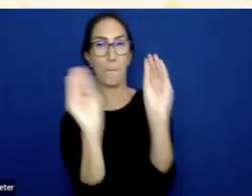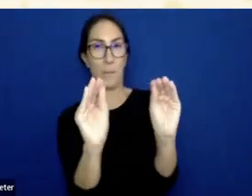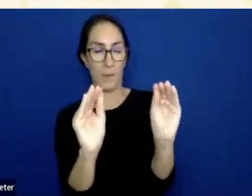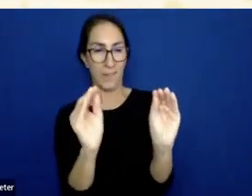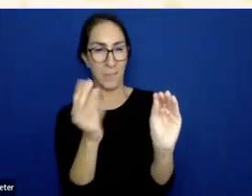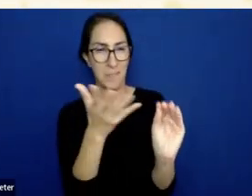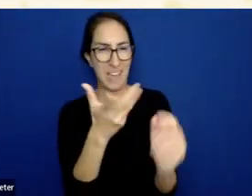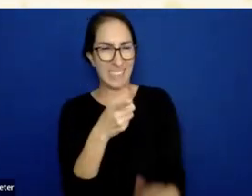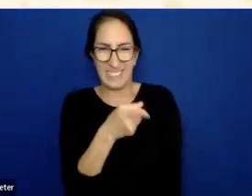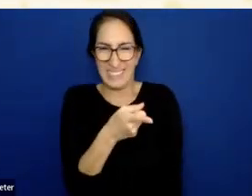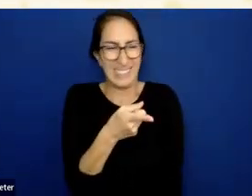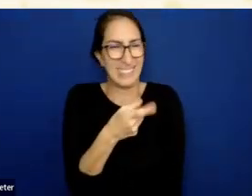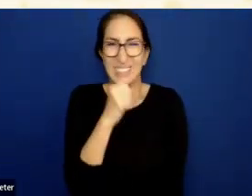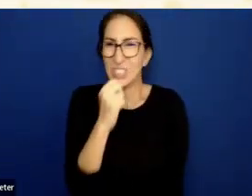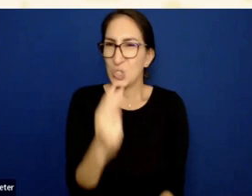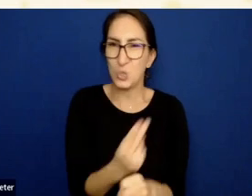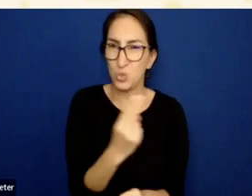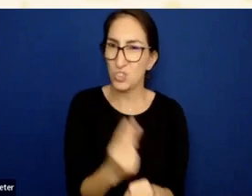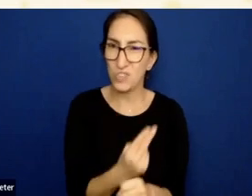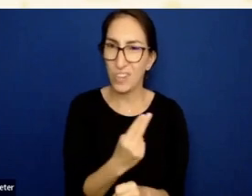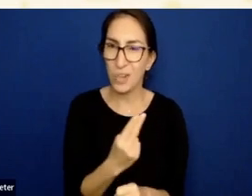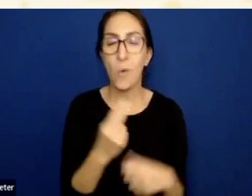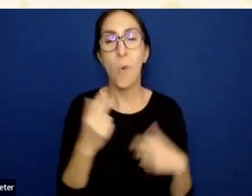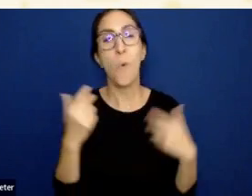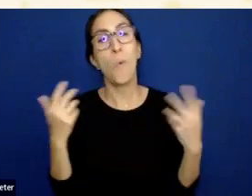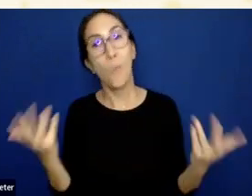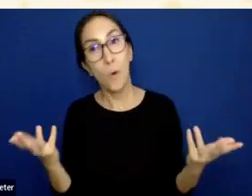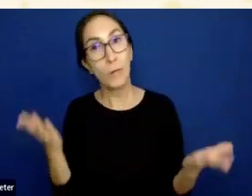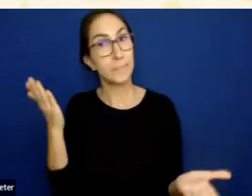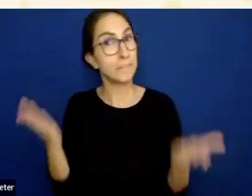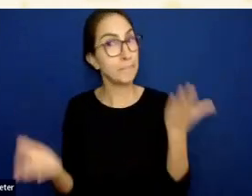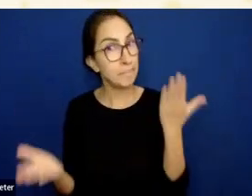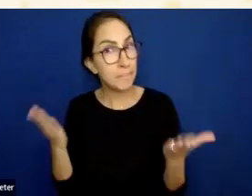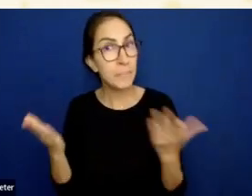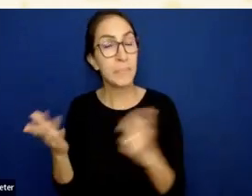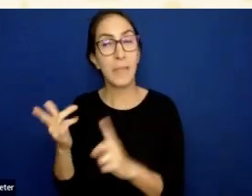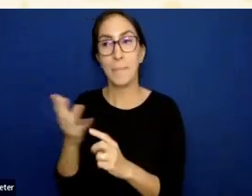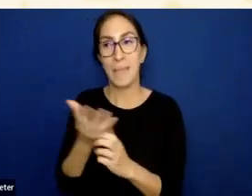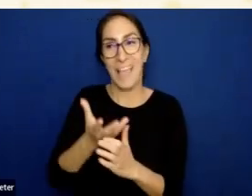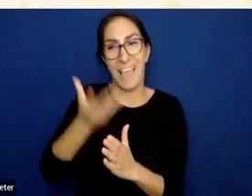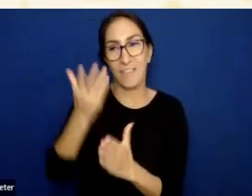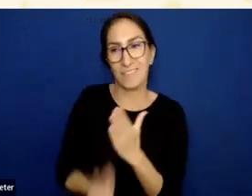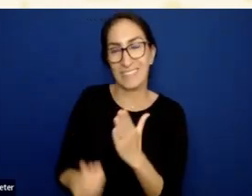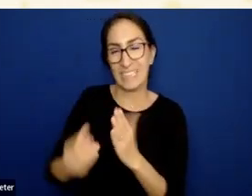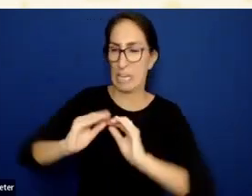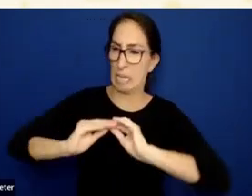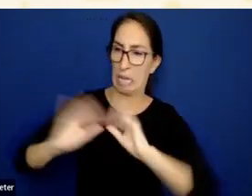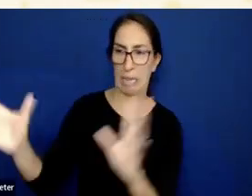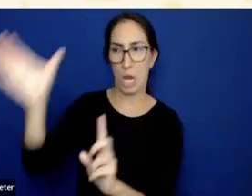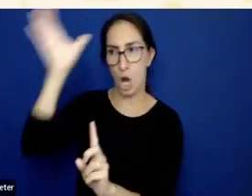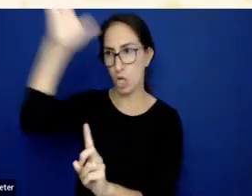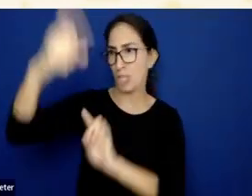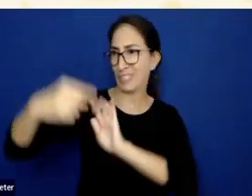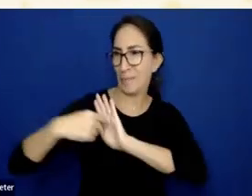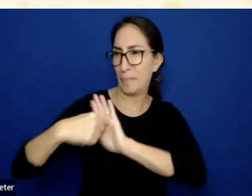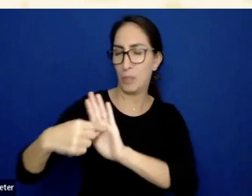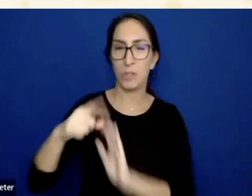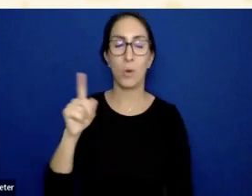Or the lack of concepts that are clear, it's really difficult to understand.